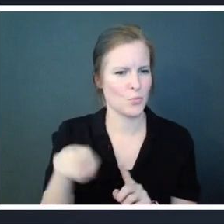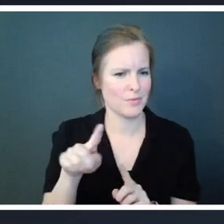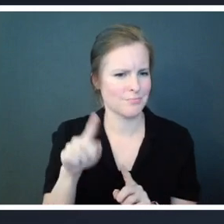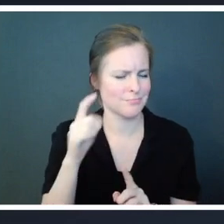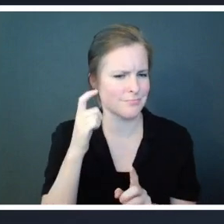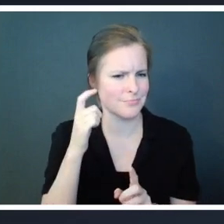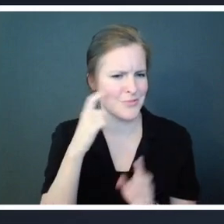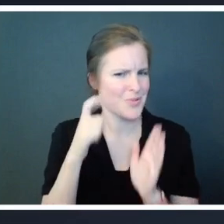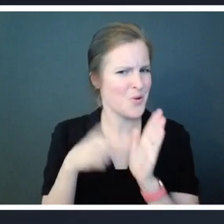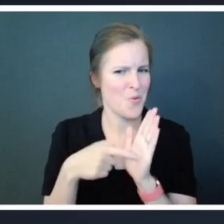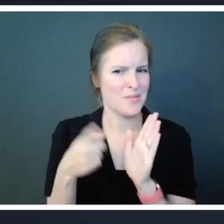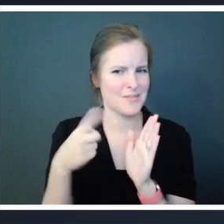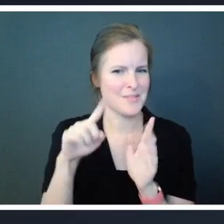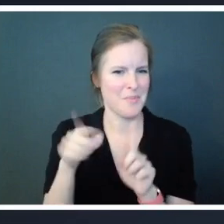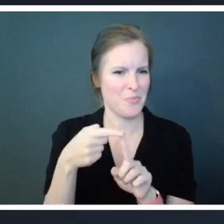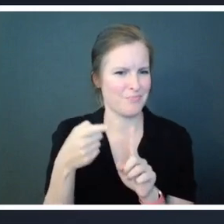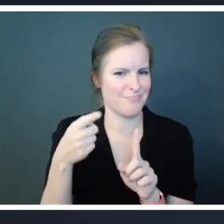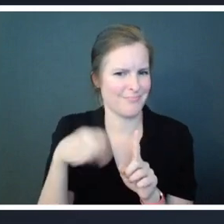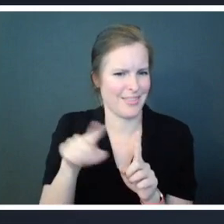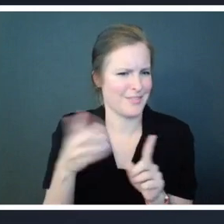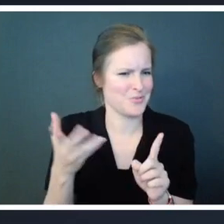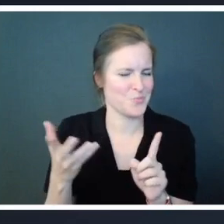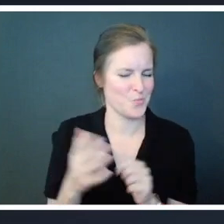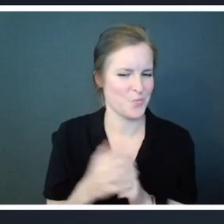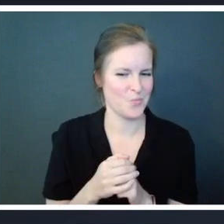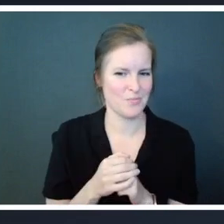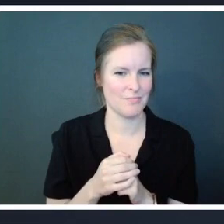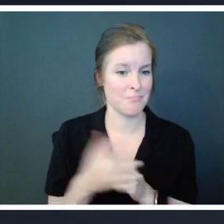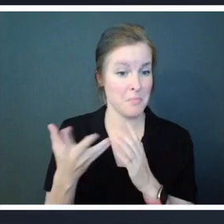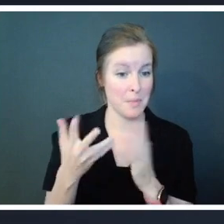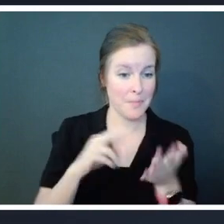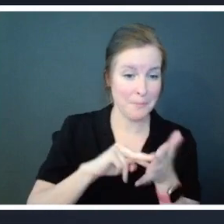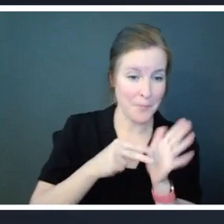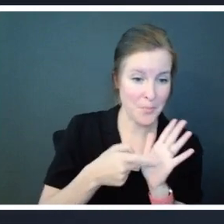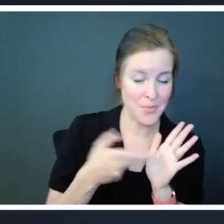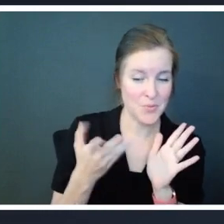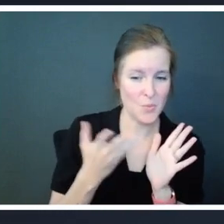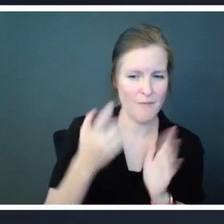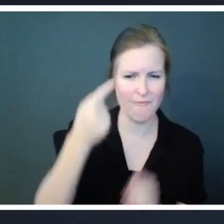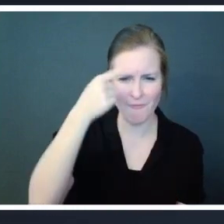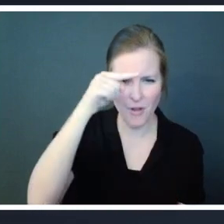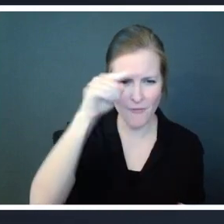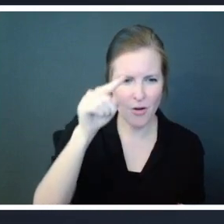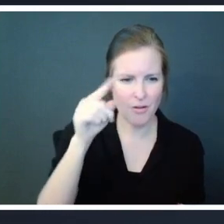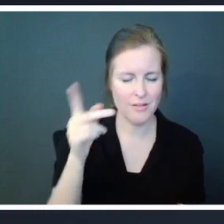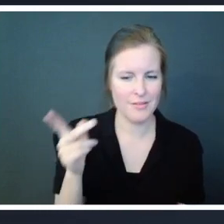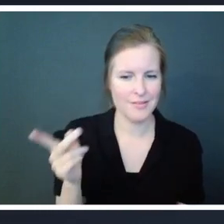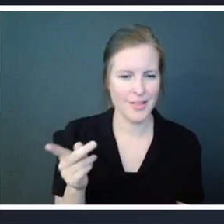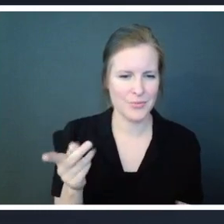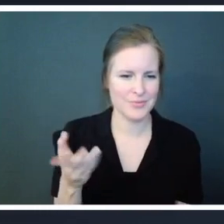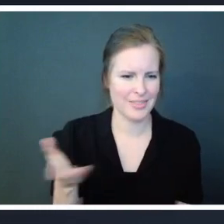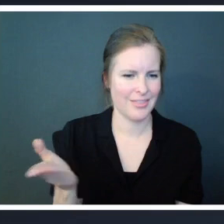maybe if you have any ideas about the purpose of what these objects have. And while you're typing,